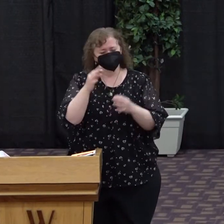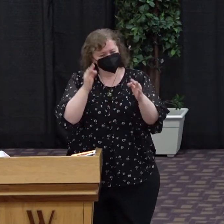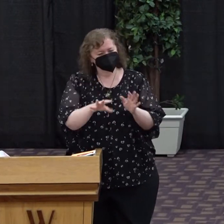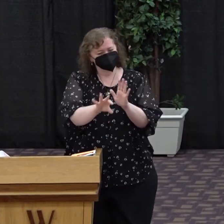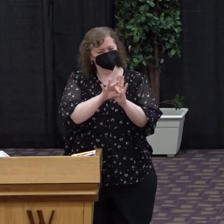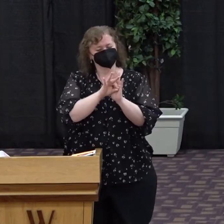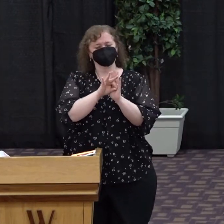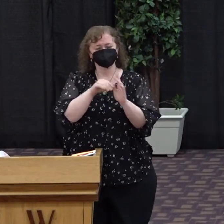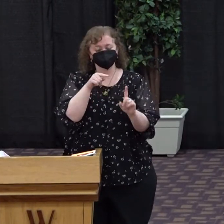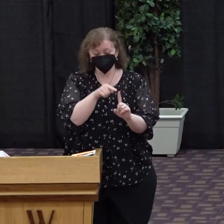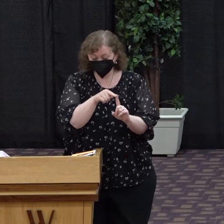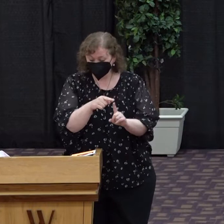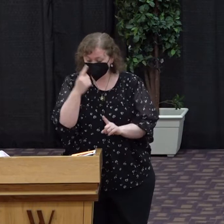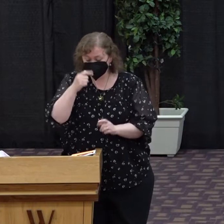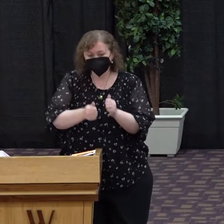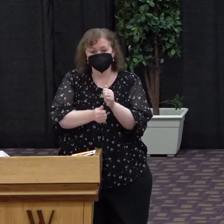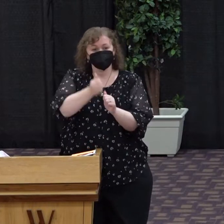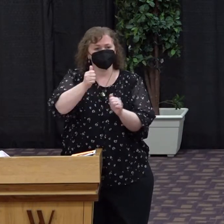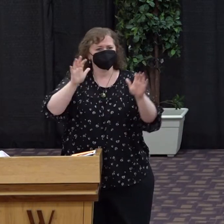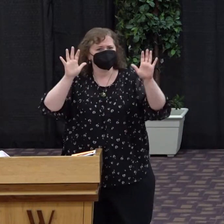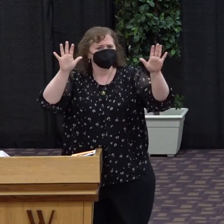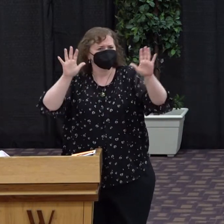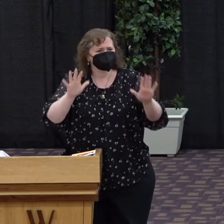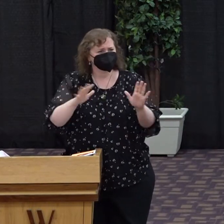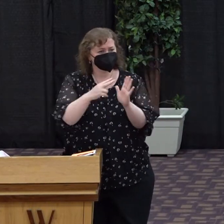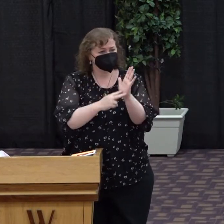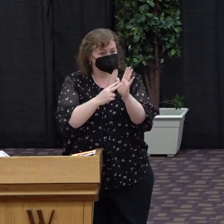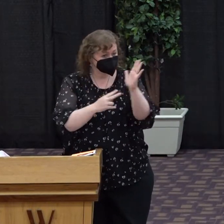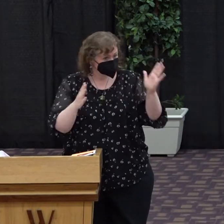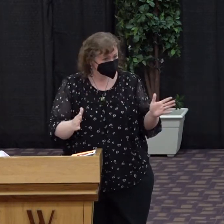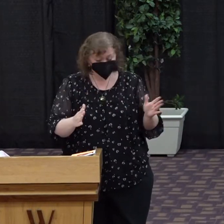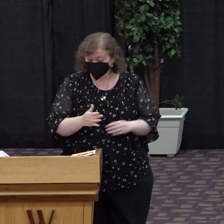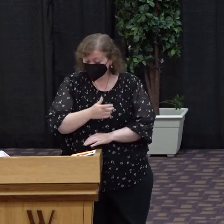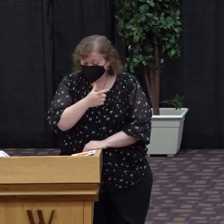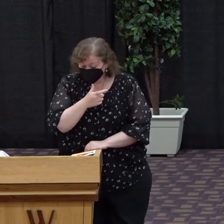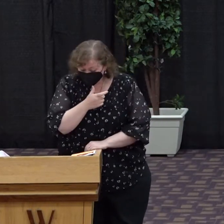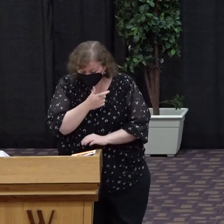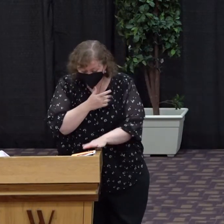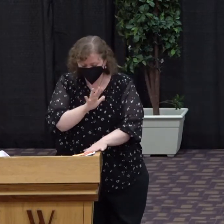Really, they are a great class, and she said it was a hard time choosing one student.